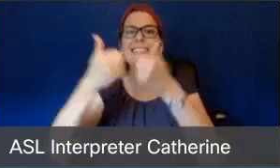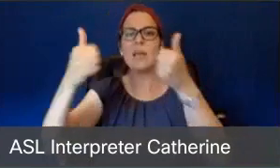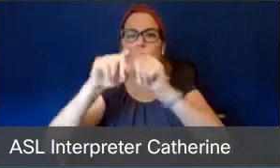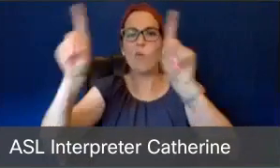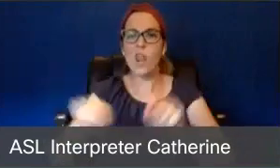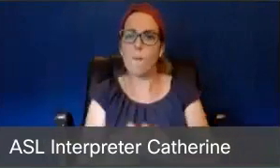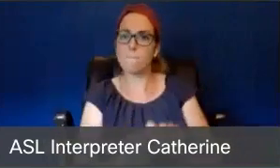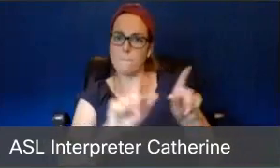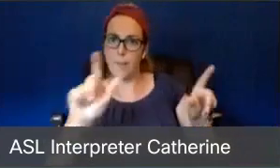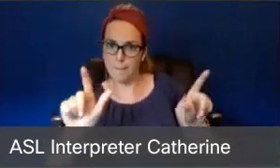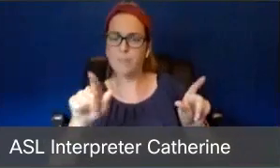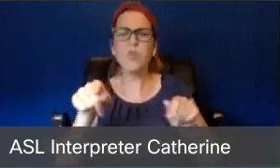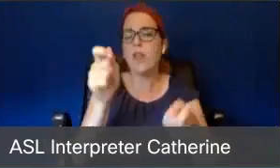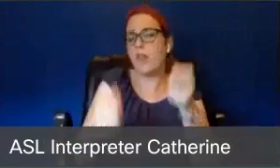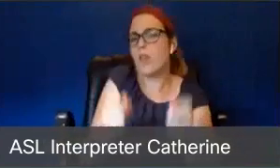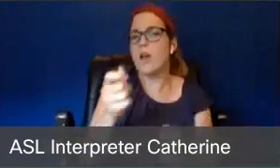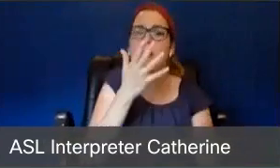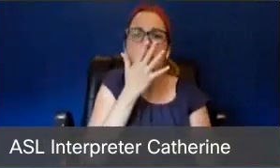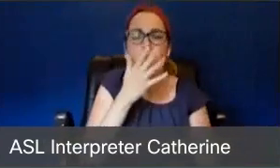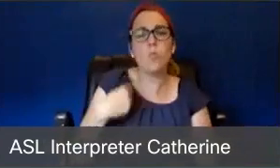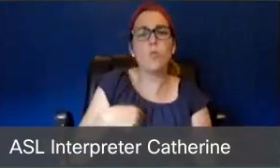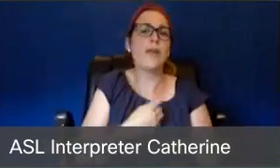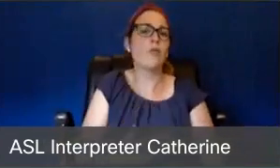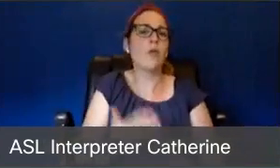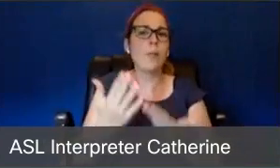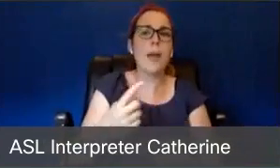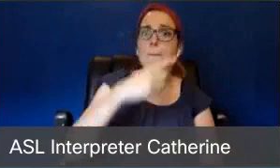We recommend the high contrast style for best visibility.